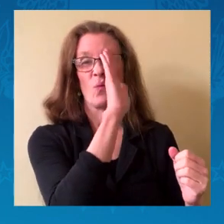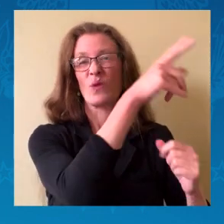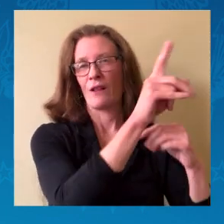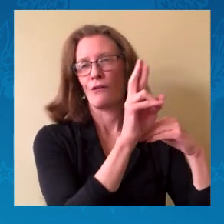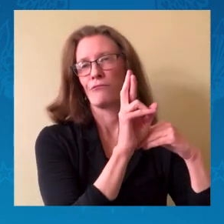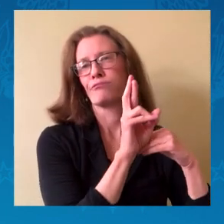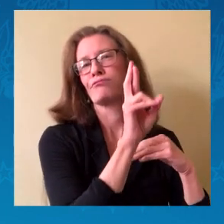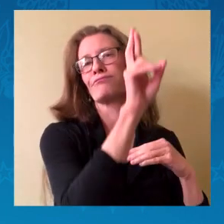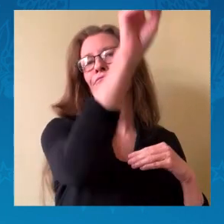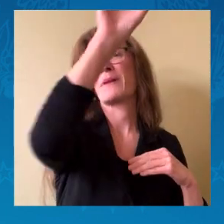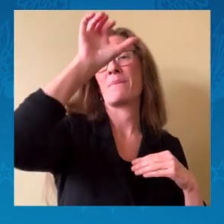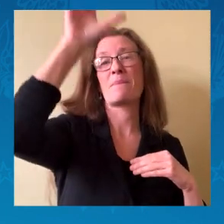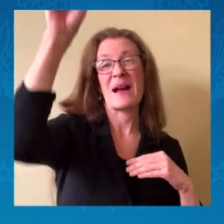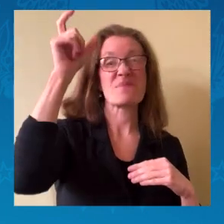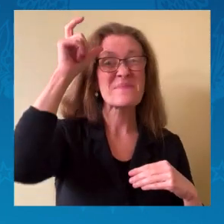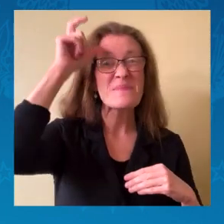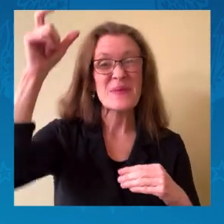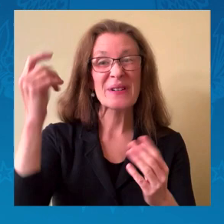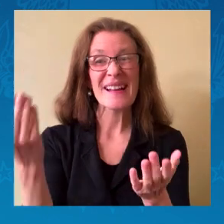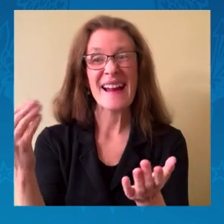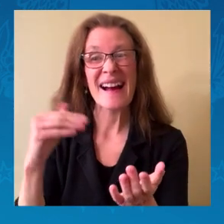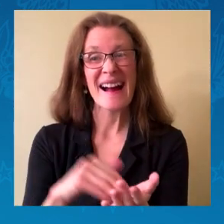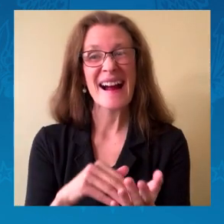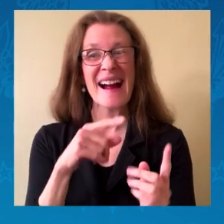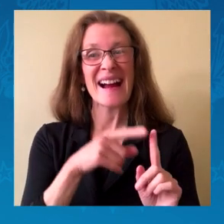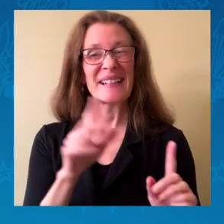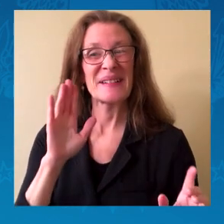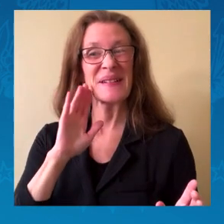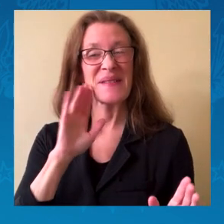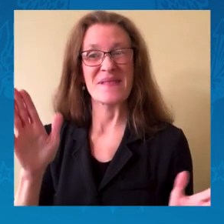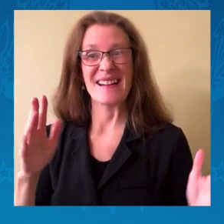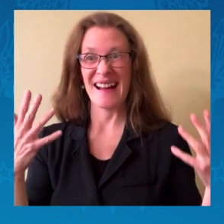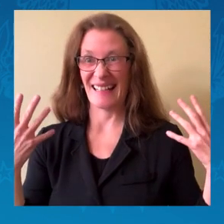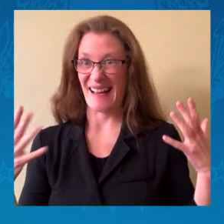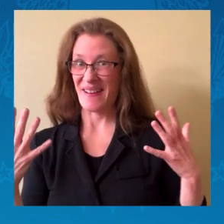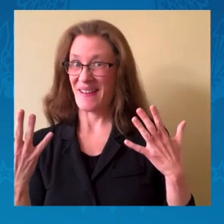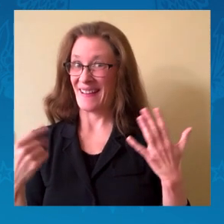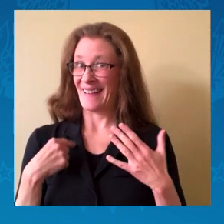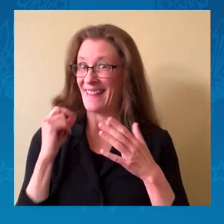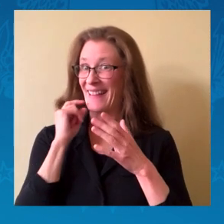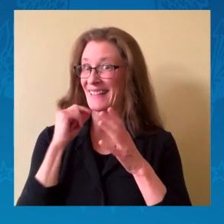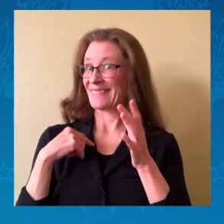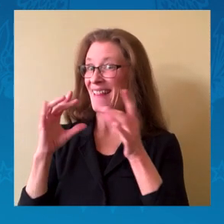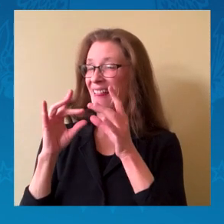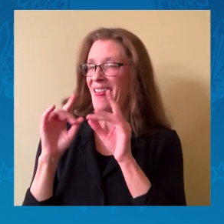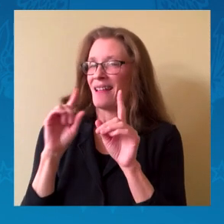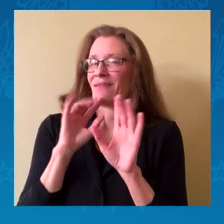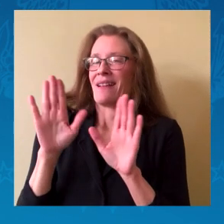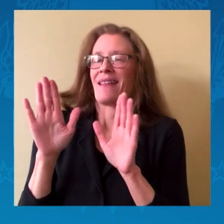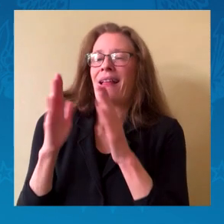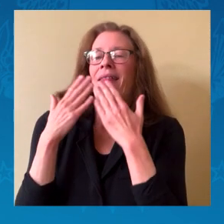As already has been stated here, and thank you to everybody because you've told what NASA does,